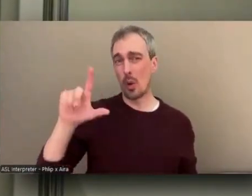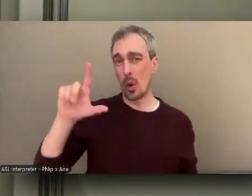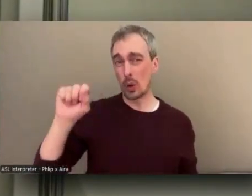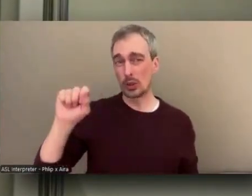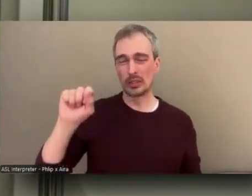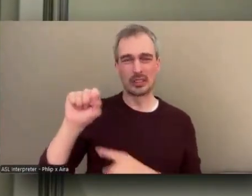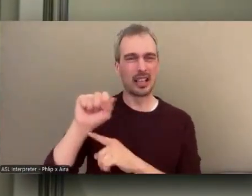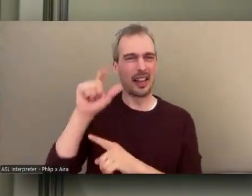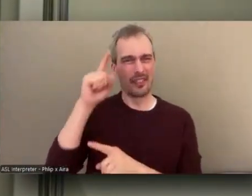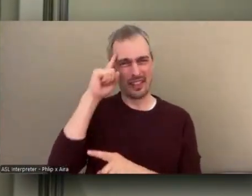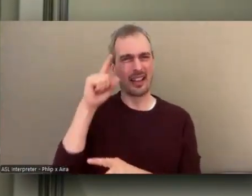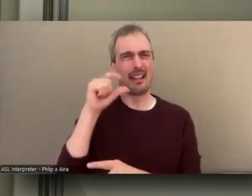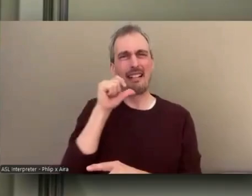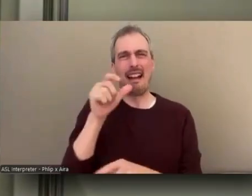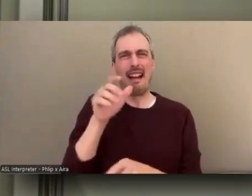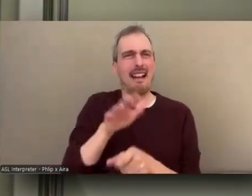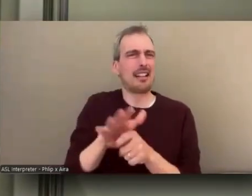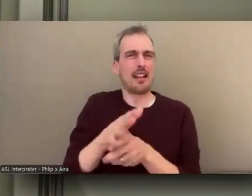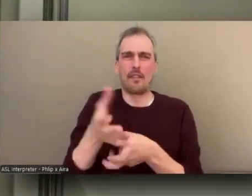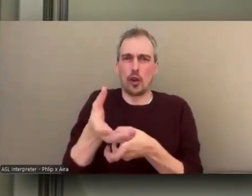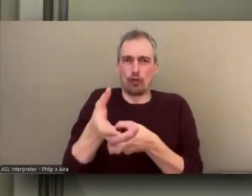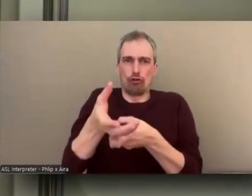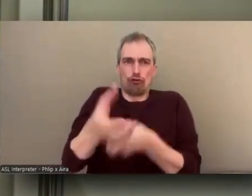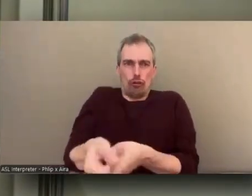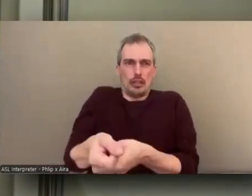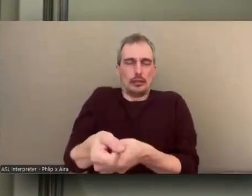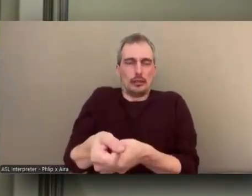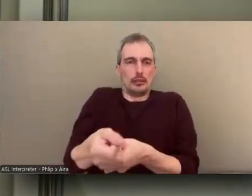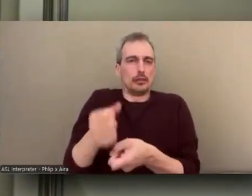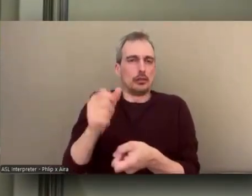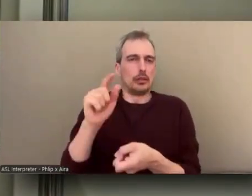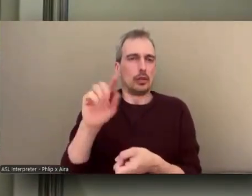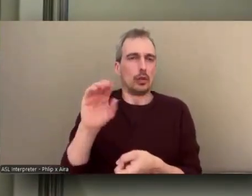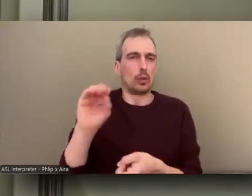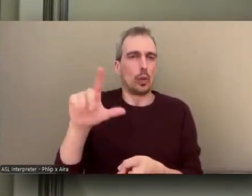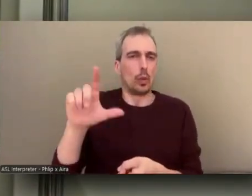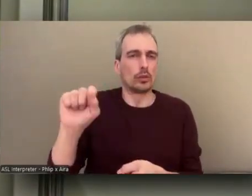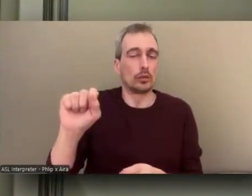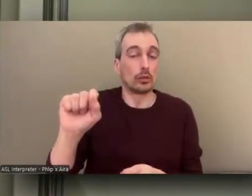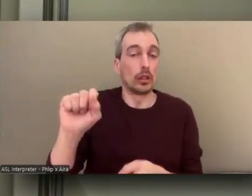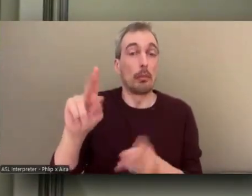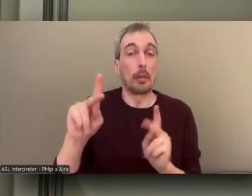trust in the tools yet or something. People are kind of aware of... It's testing these things.